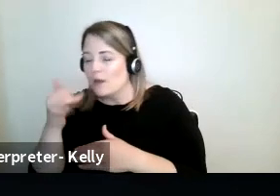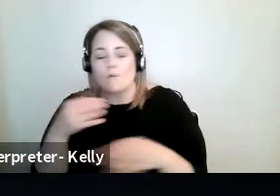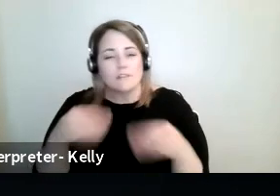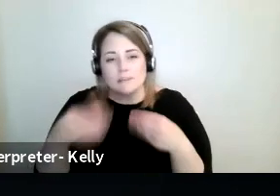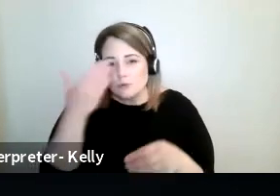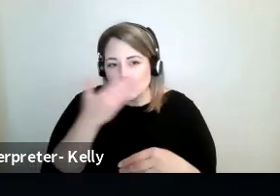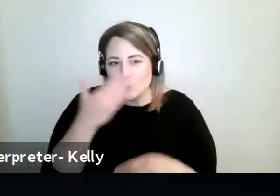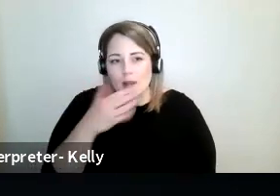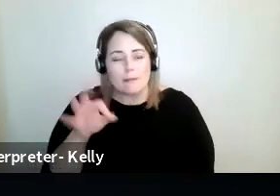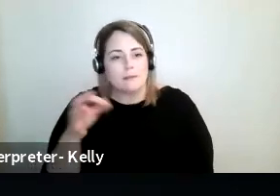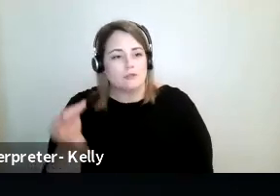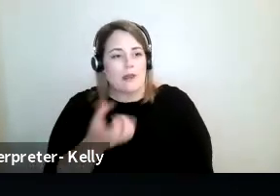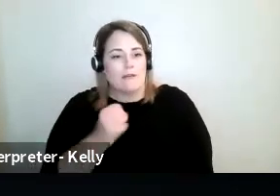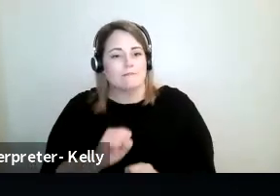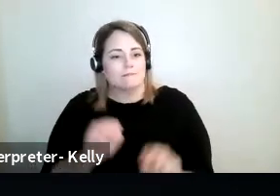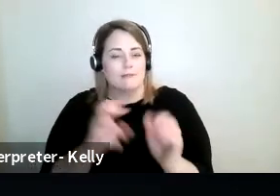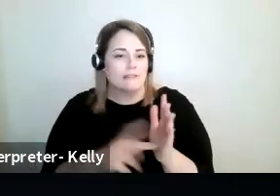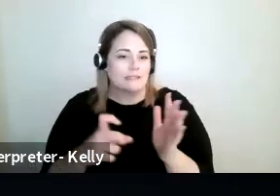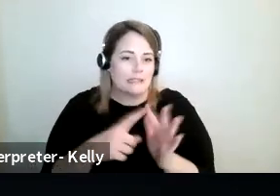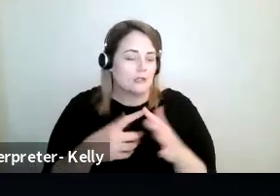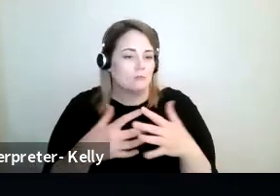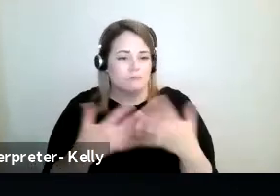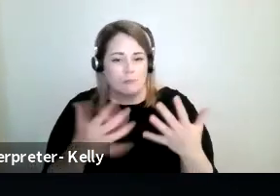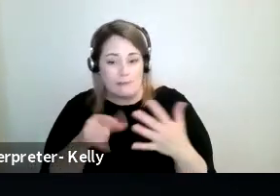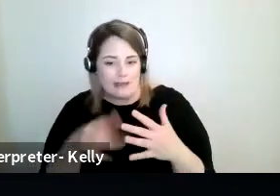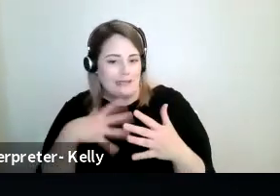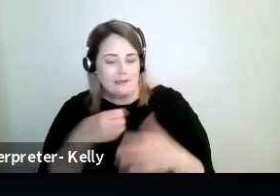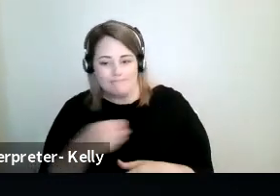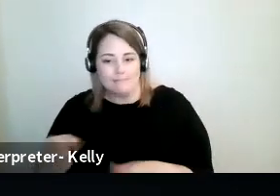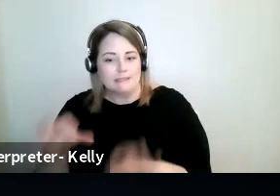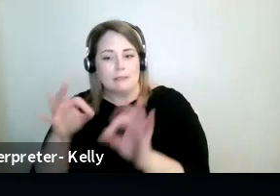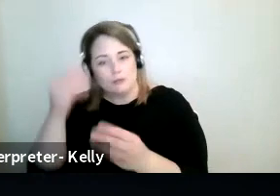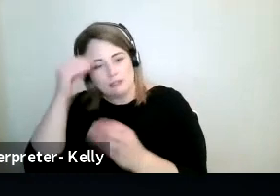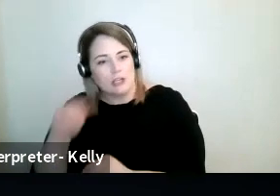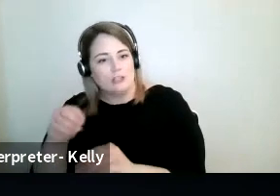or have had to be into special education because of the exclusion that they've incurred in